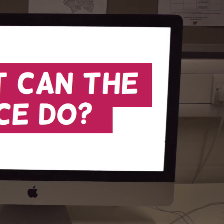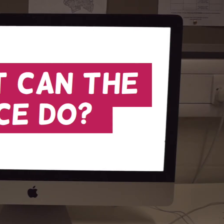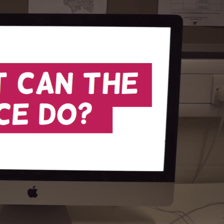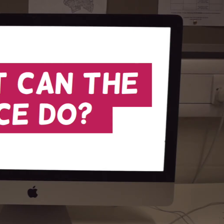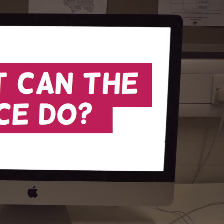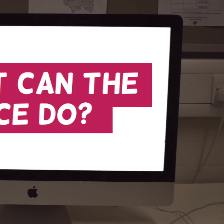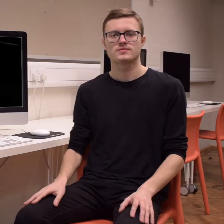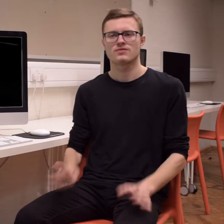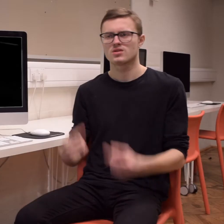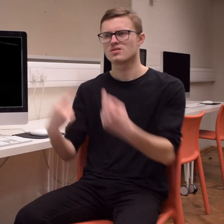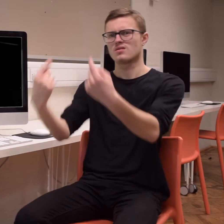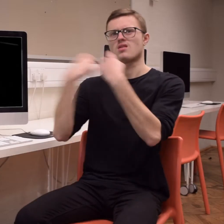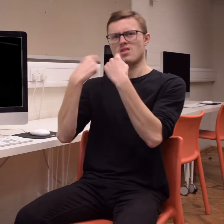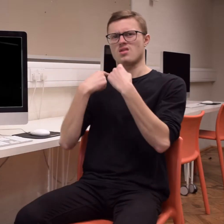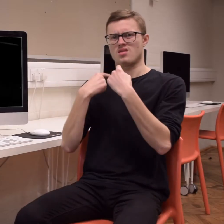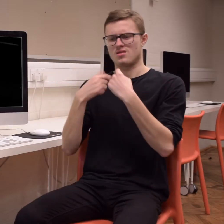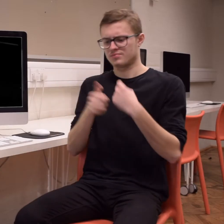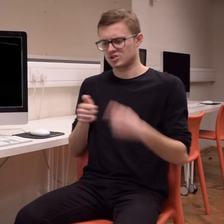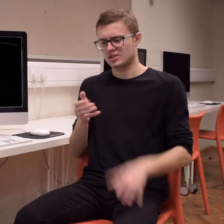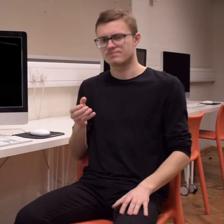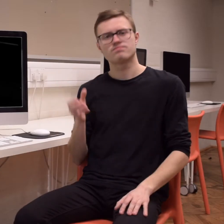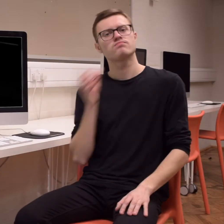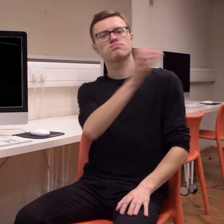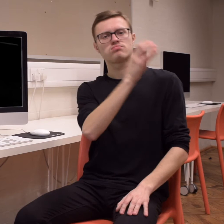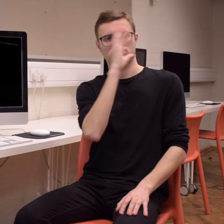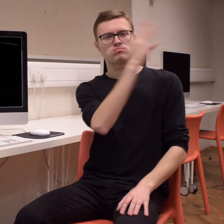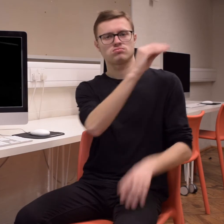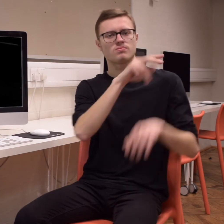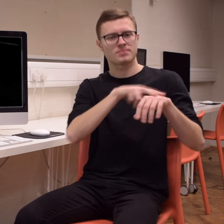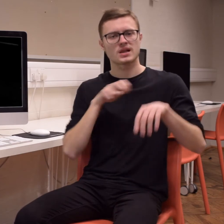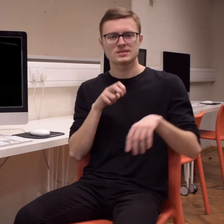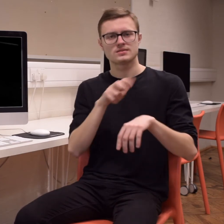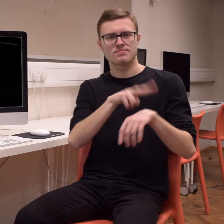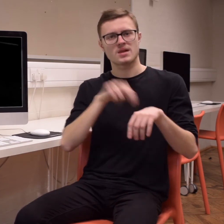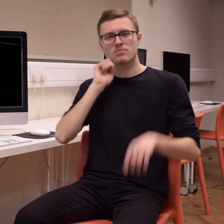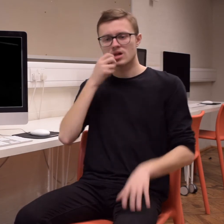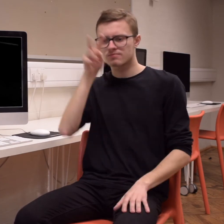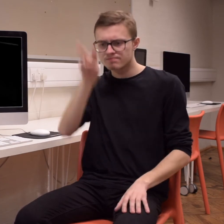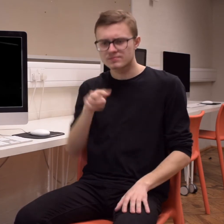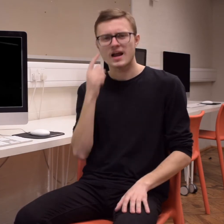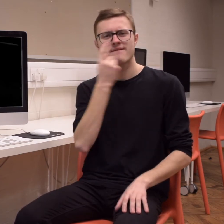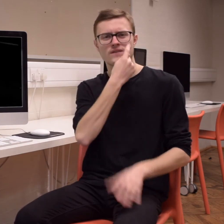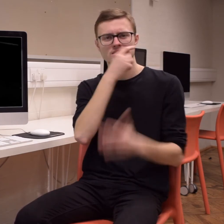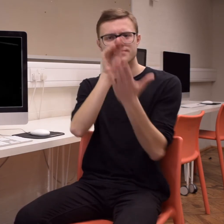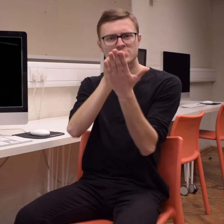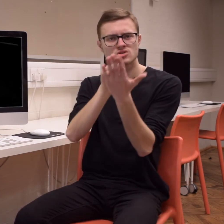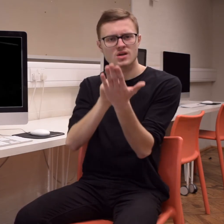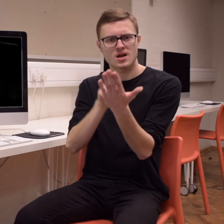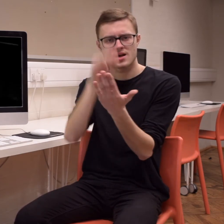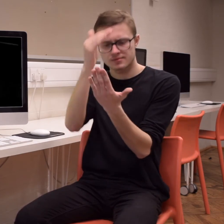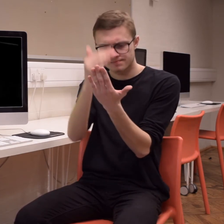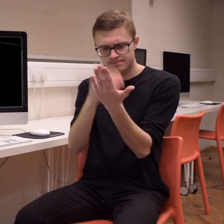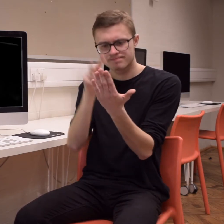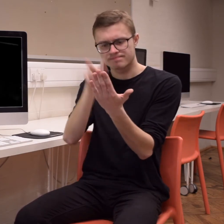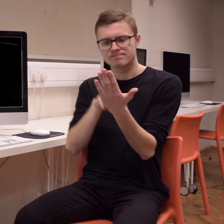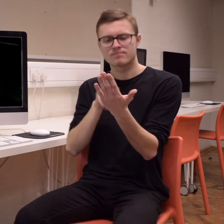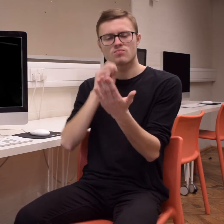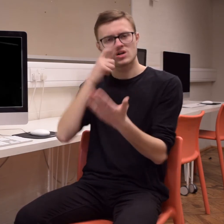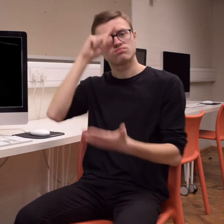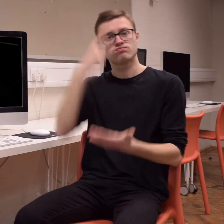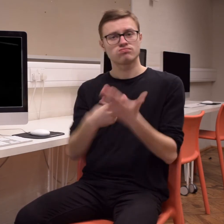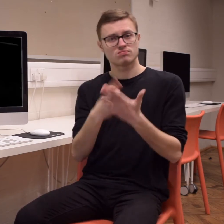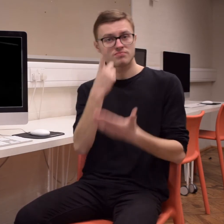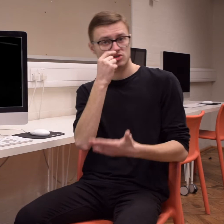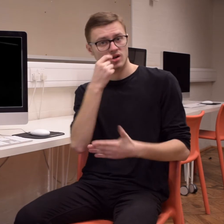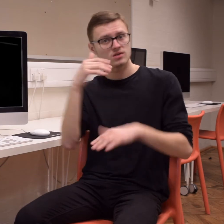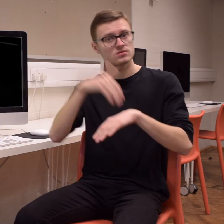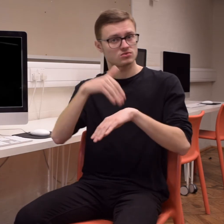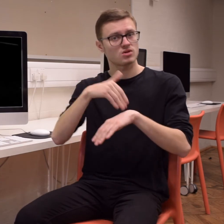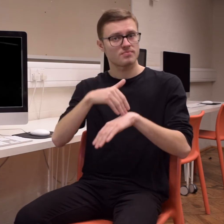The police can look at messages and content to decide if they are potentially criminal.